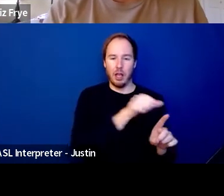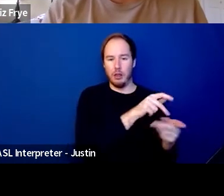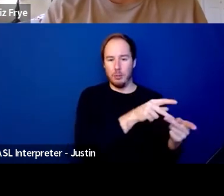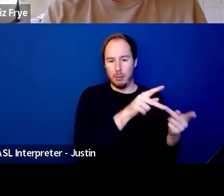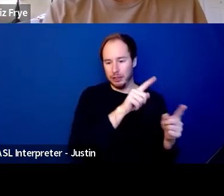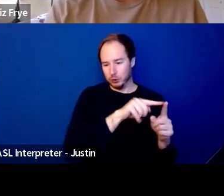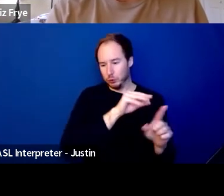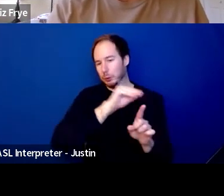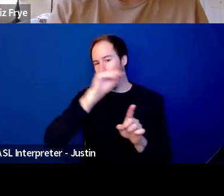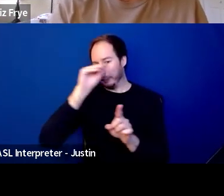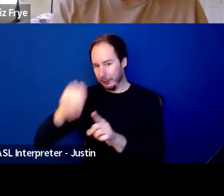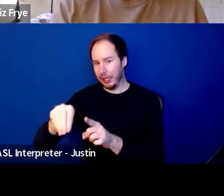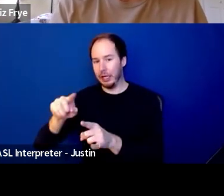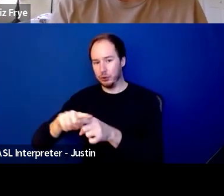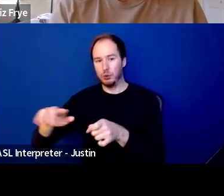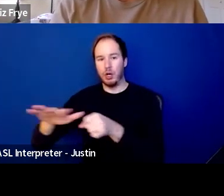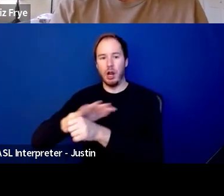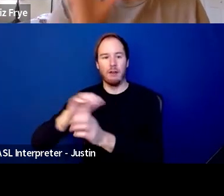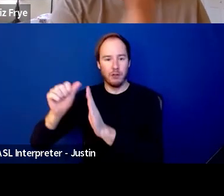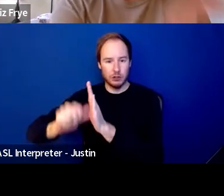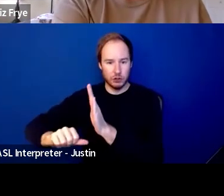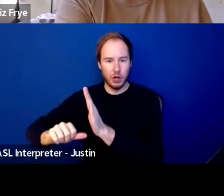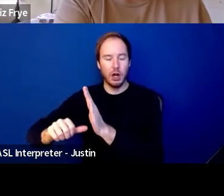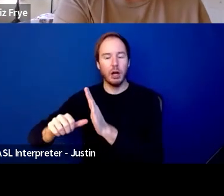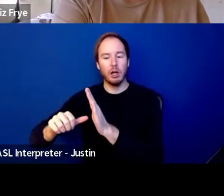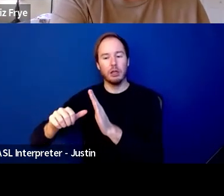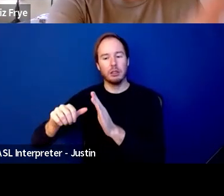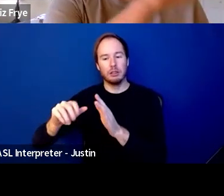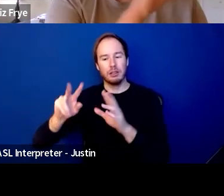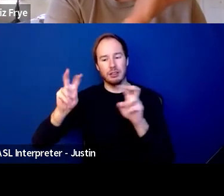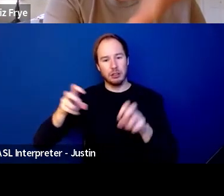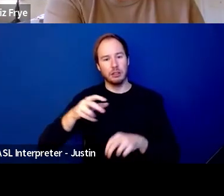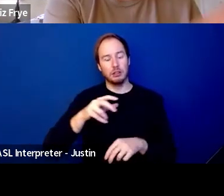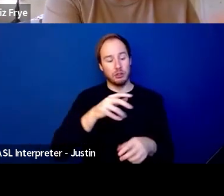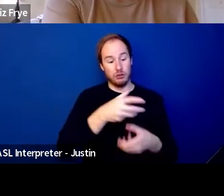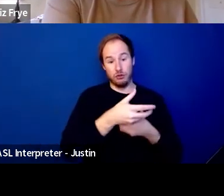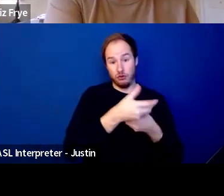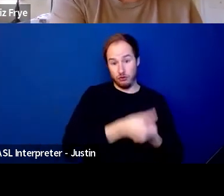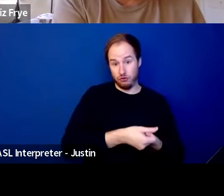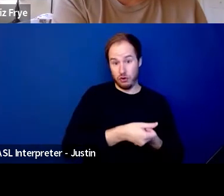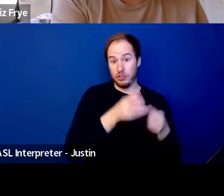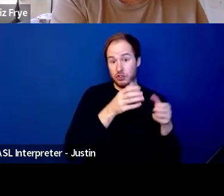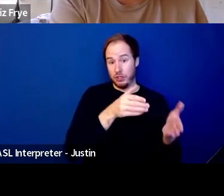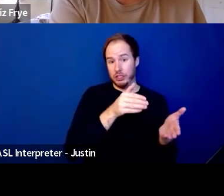or unhealthy skin, we are grafting trust from one healthy trusting relationship